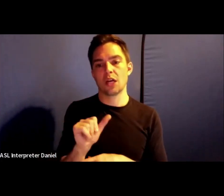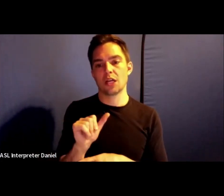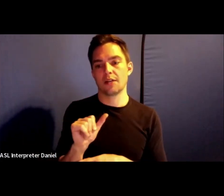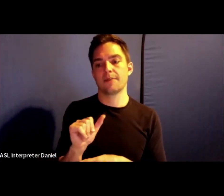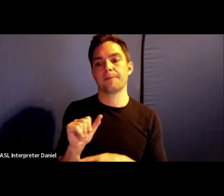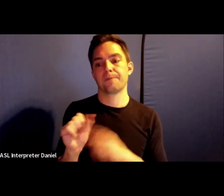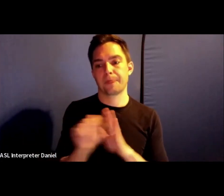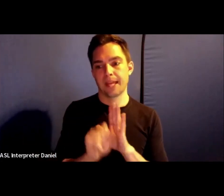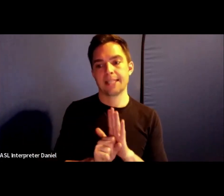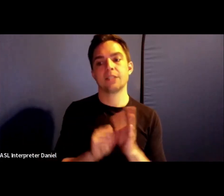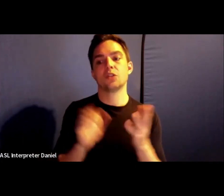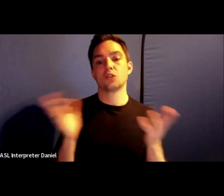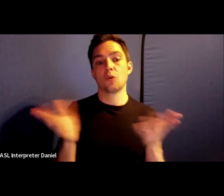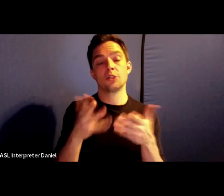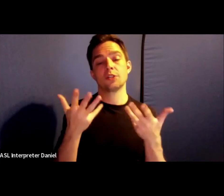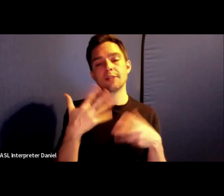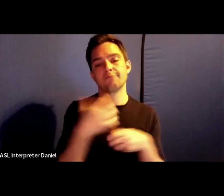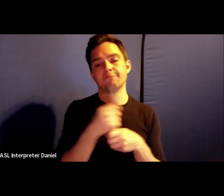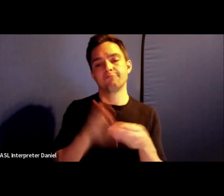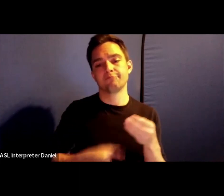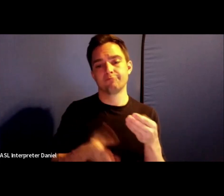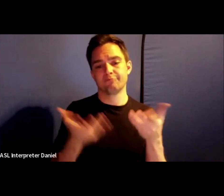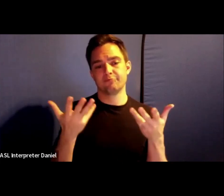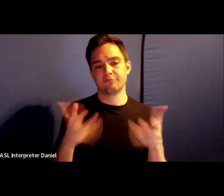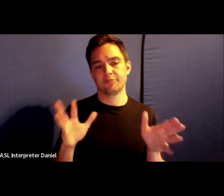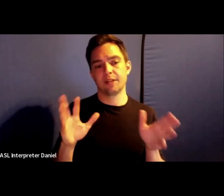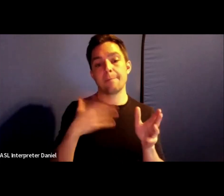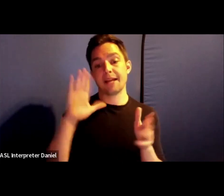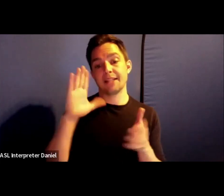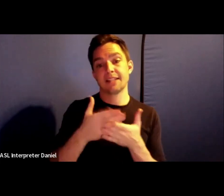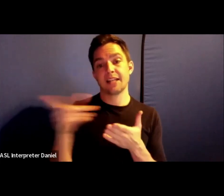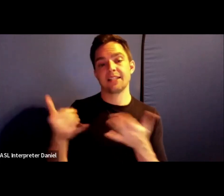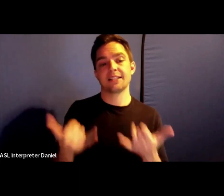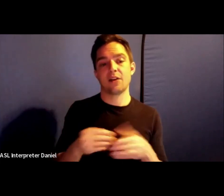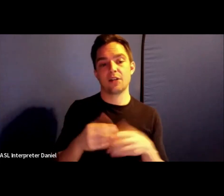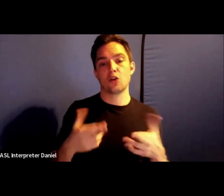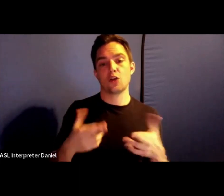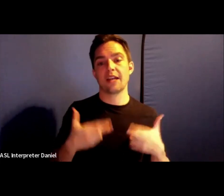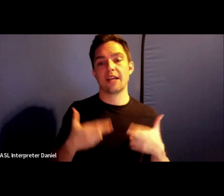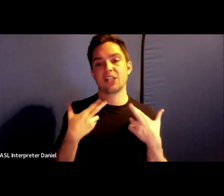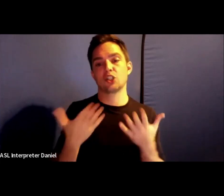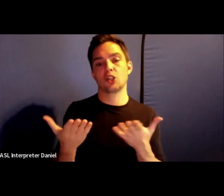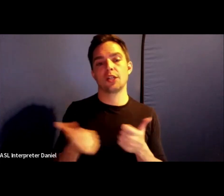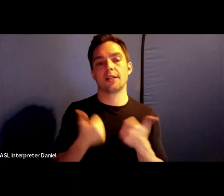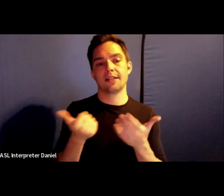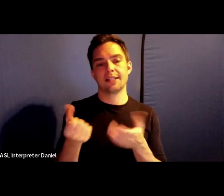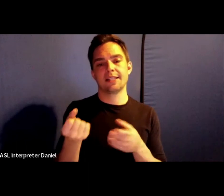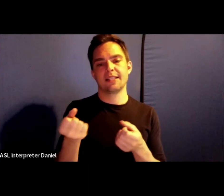So just to kind of finish up here, my son is now in a residential service. He's been on the waiver, traditional